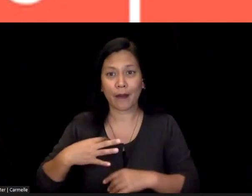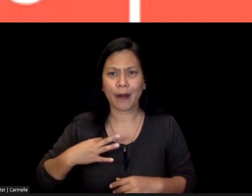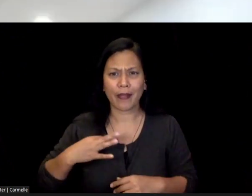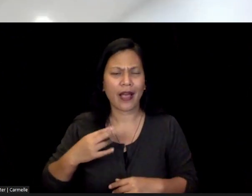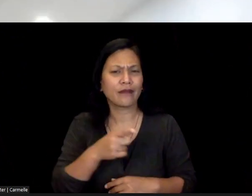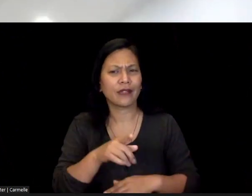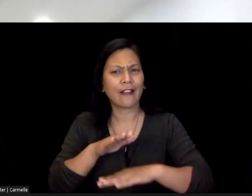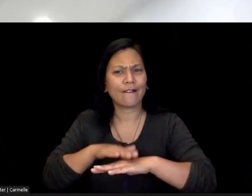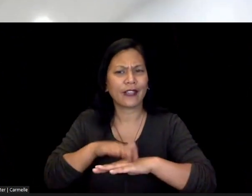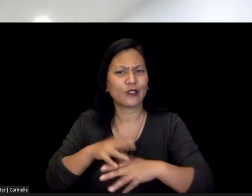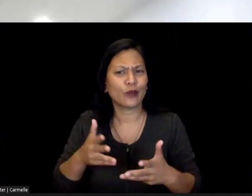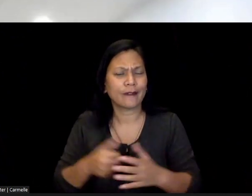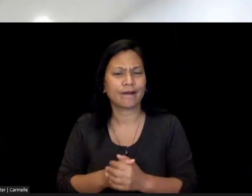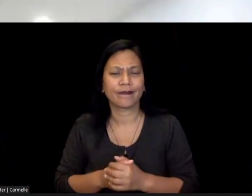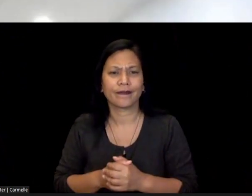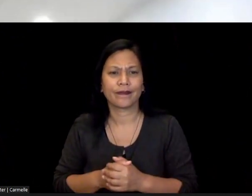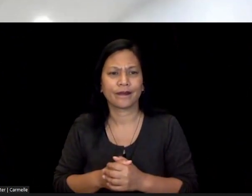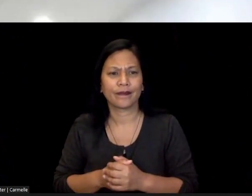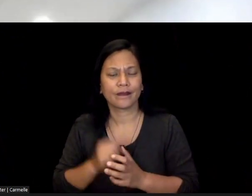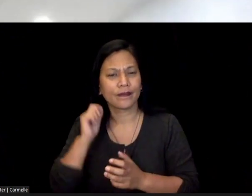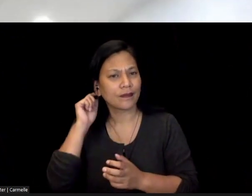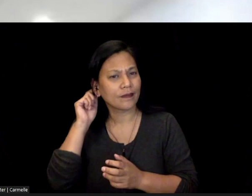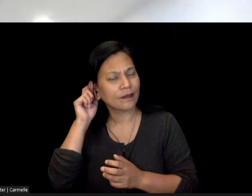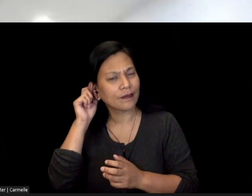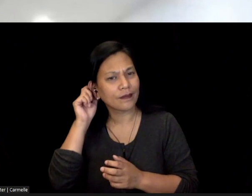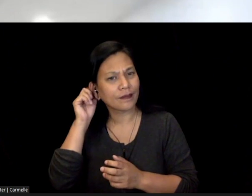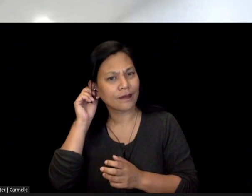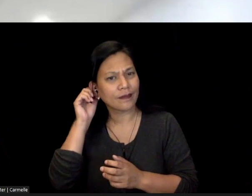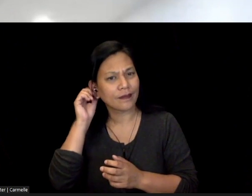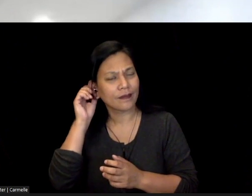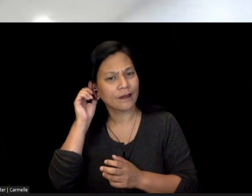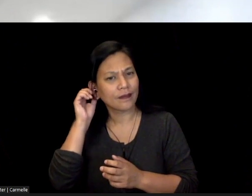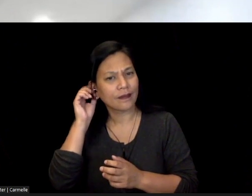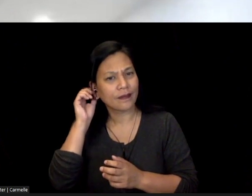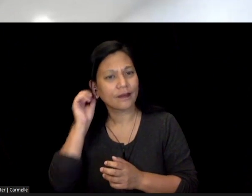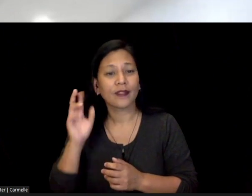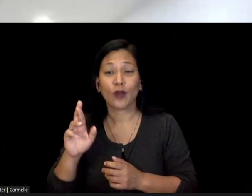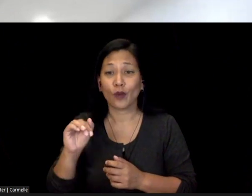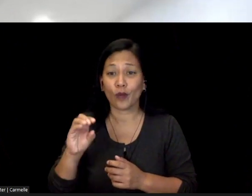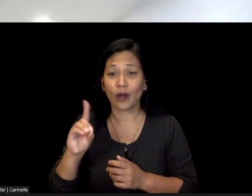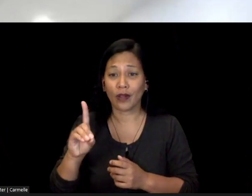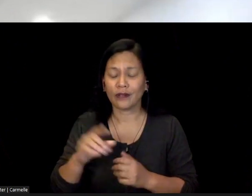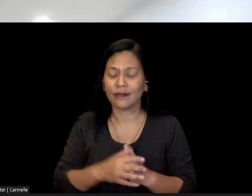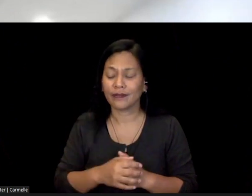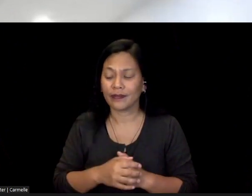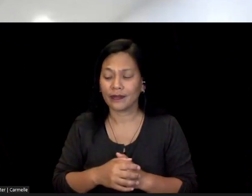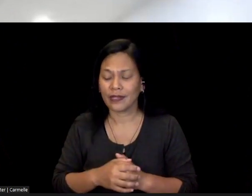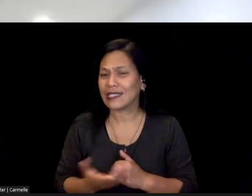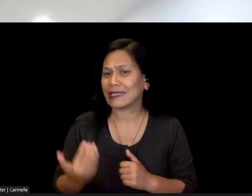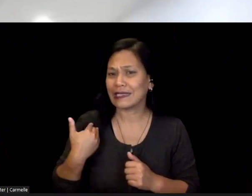It's a great, you know, it's really fair because I think sometimes again, I mentioned it in the presentation,